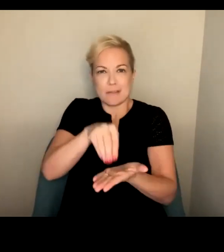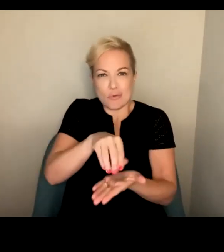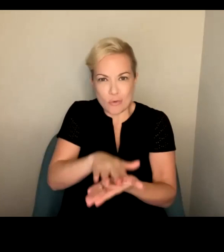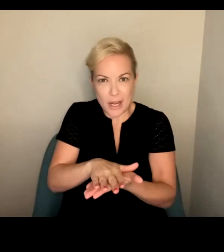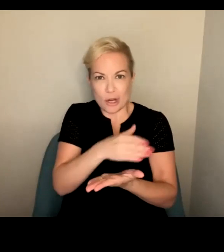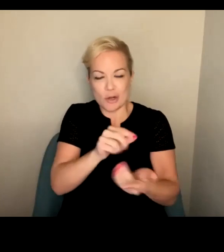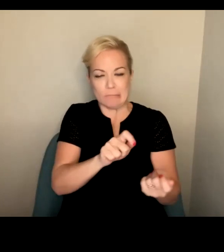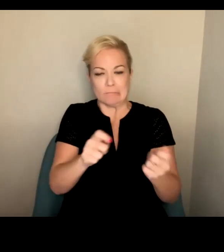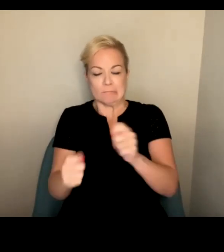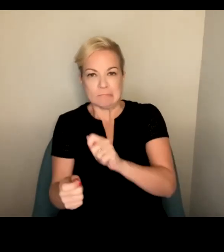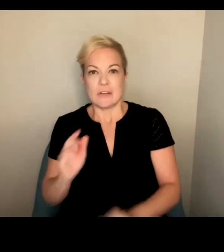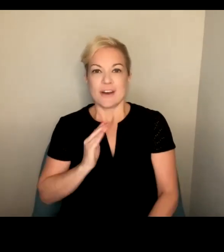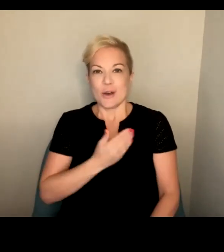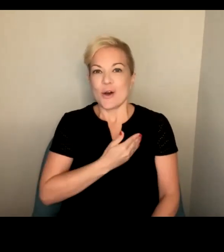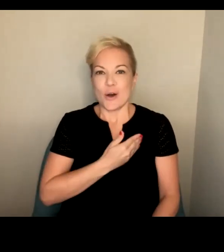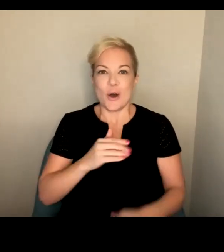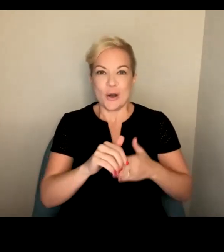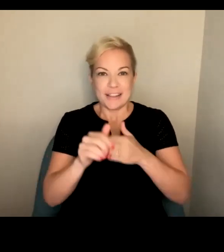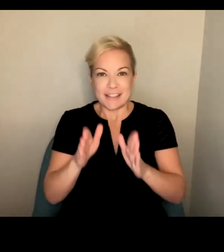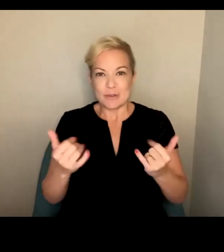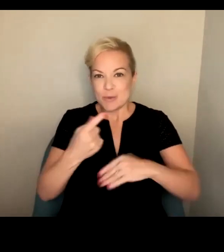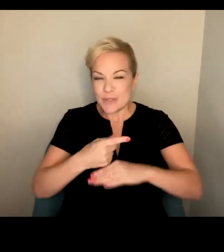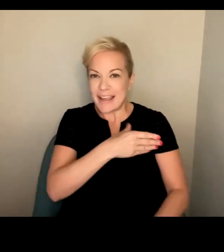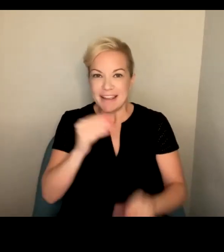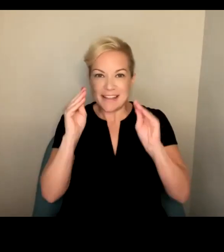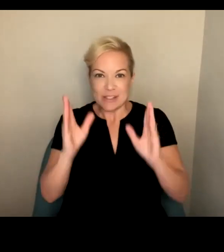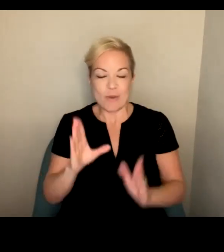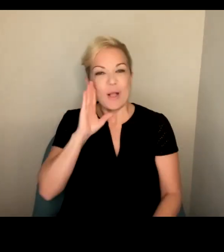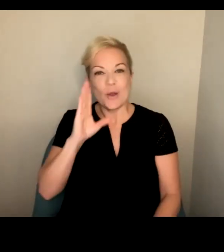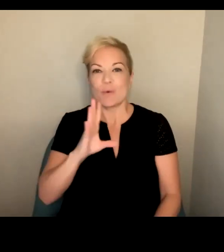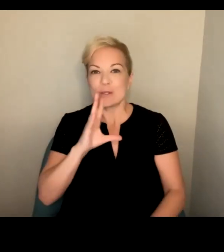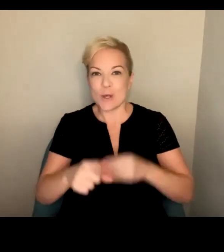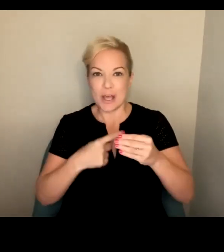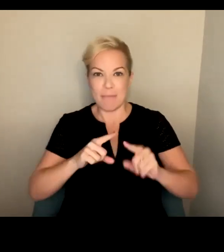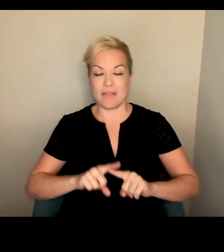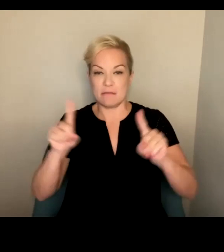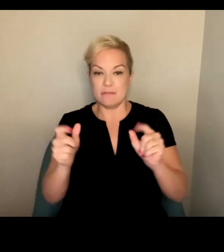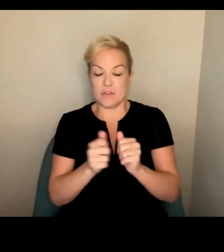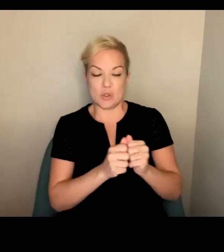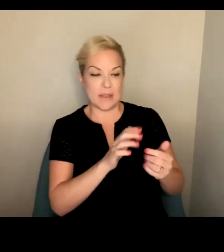notion of storytelling and the differences between the Native American approach versus the standard